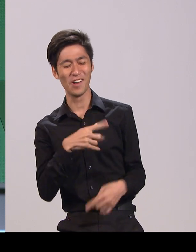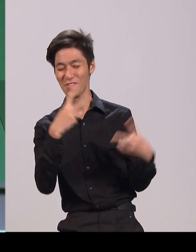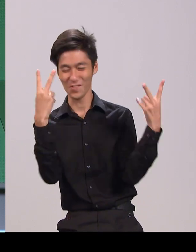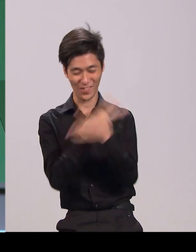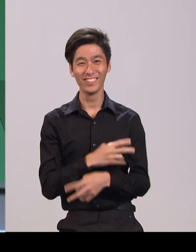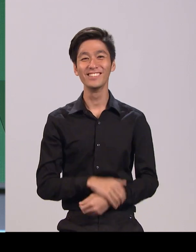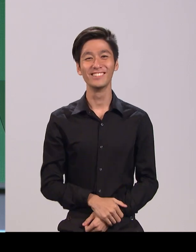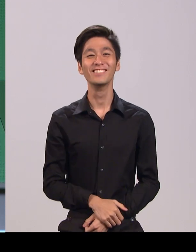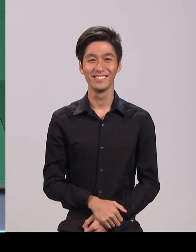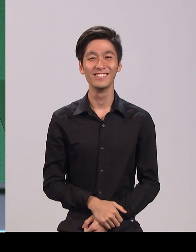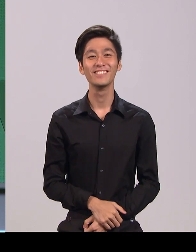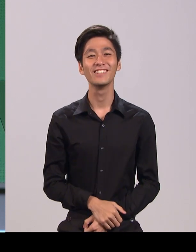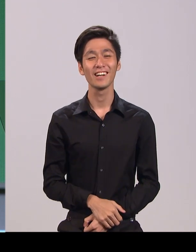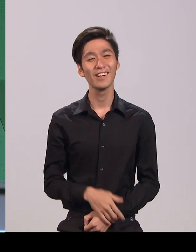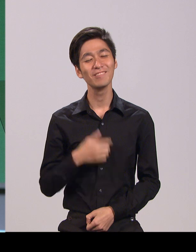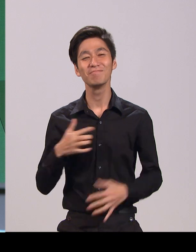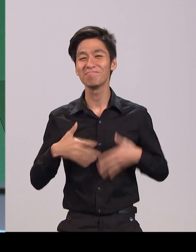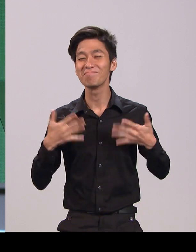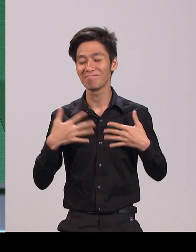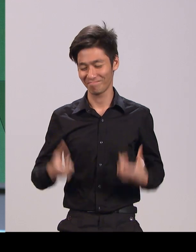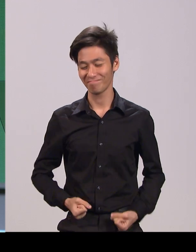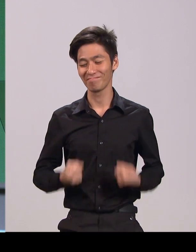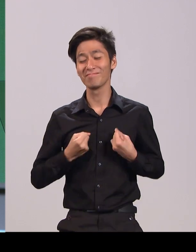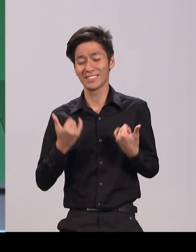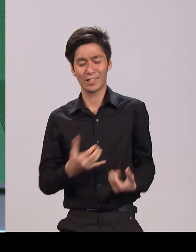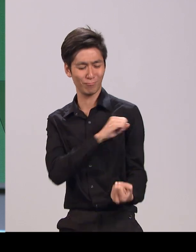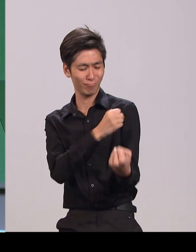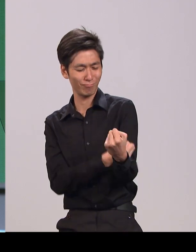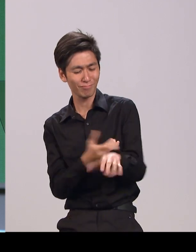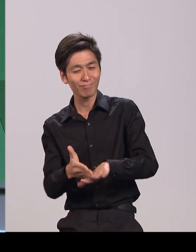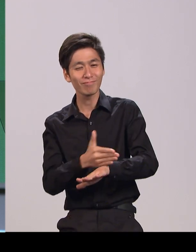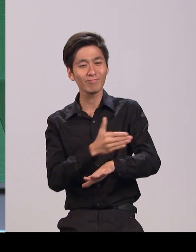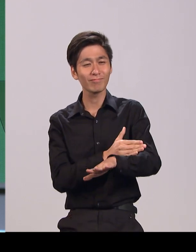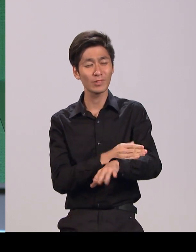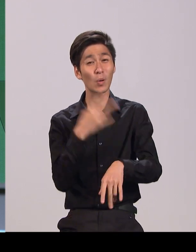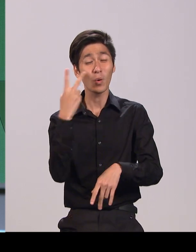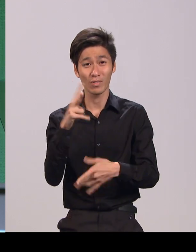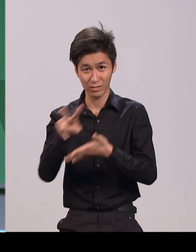I am very glad that he pulled through, and is steadily recovering his strength You have seen the video of him leaving the hospital.